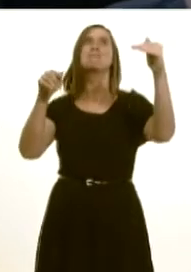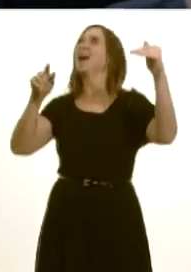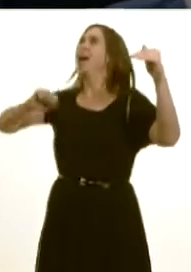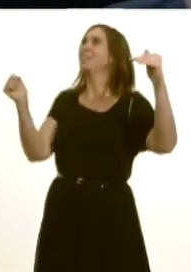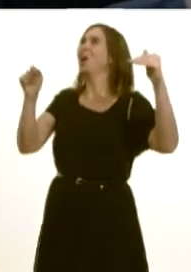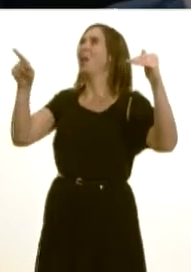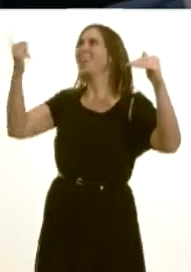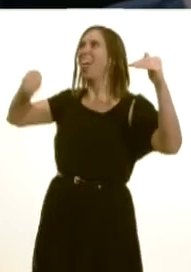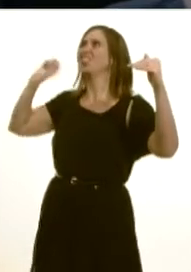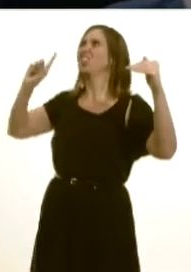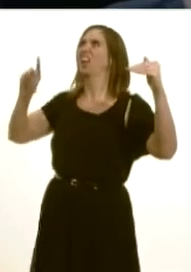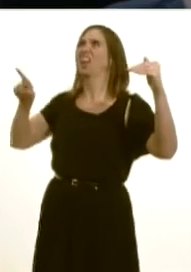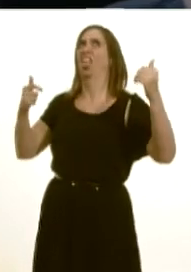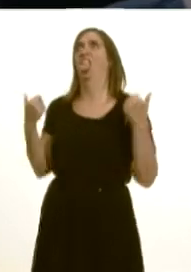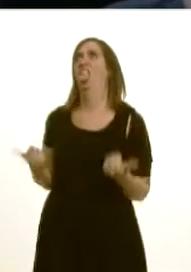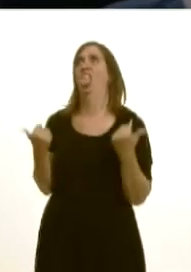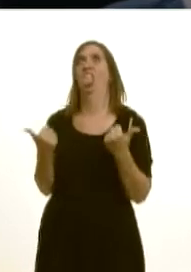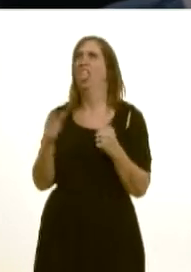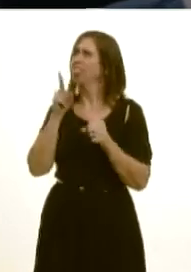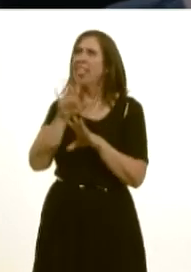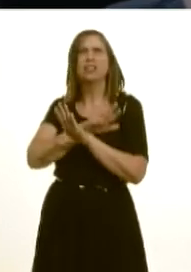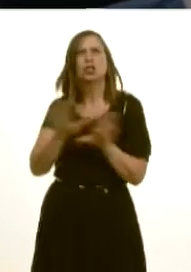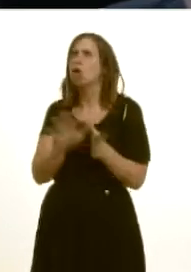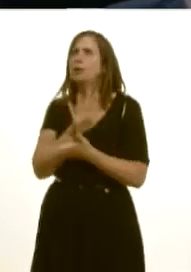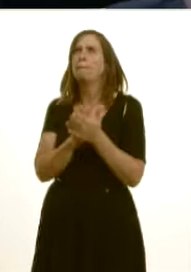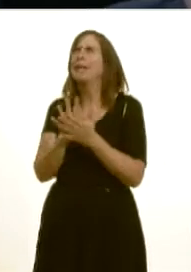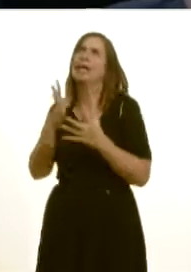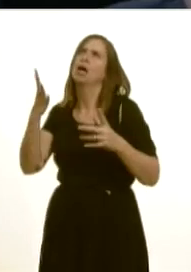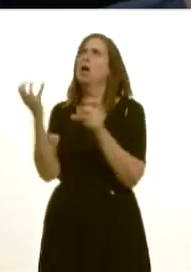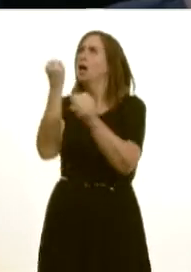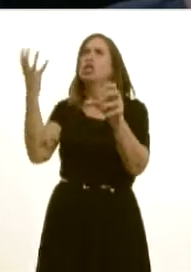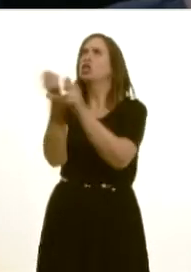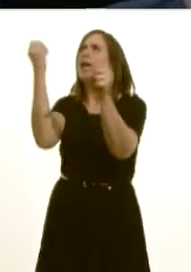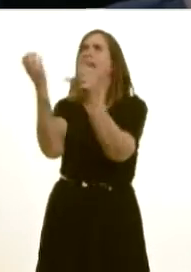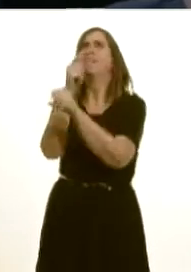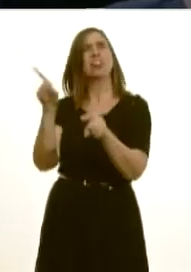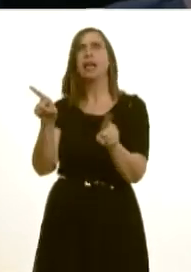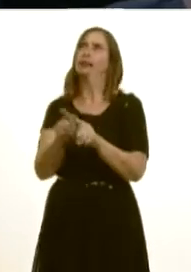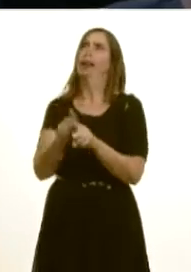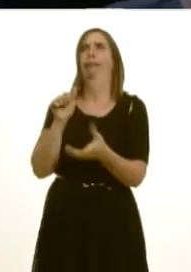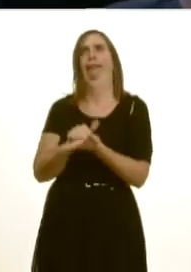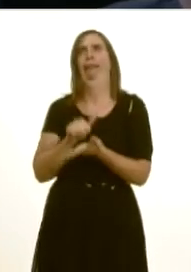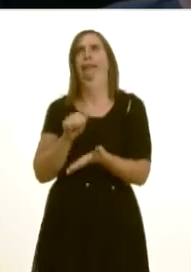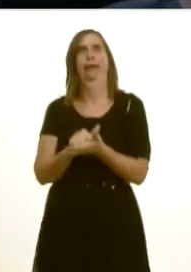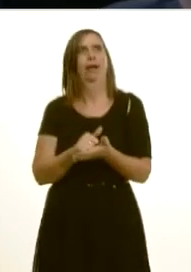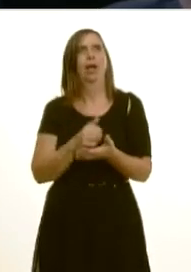year. That is hardly striving for ambition, First Minister. When can the people, children